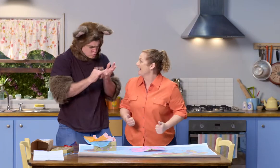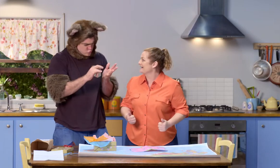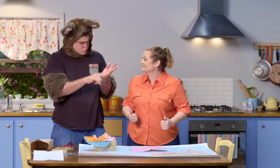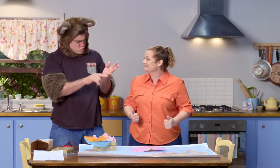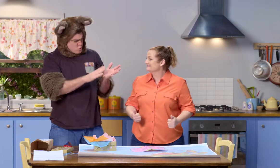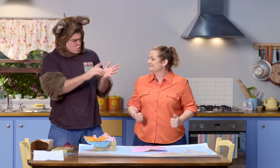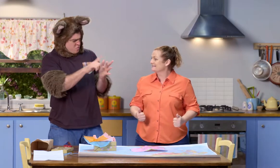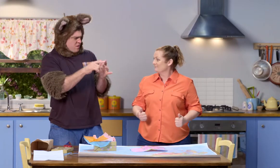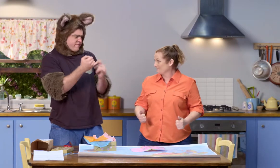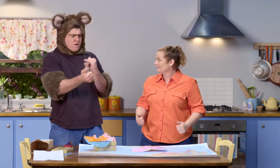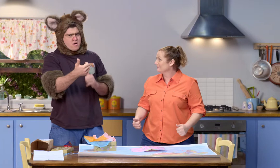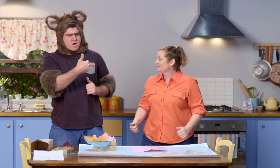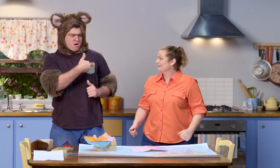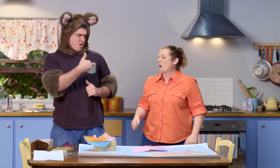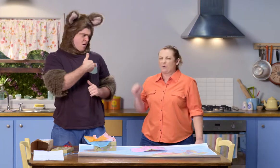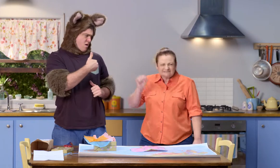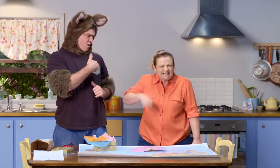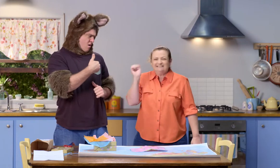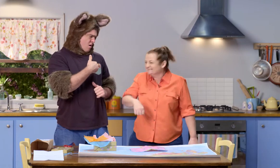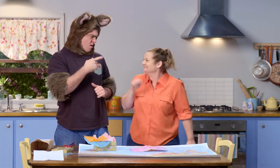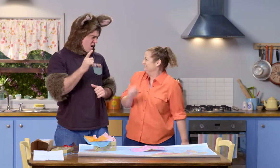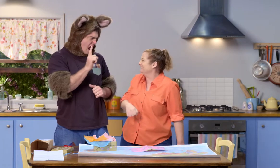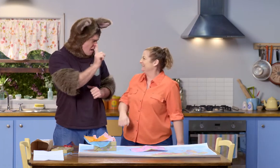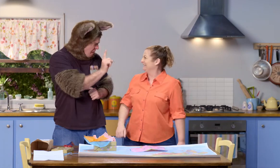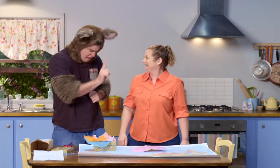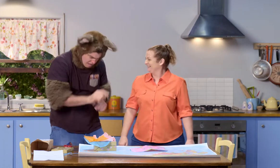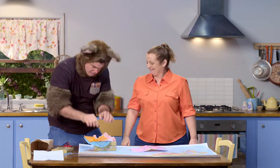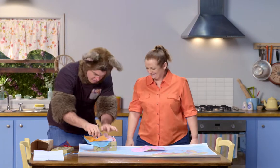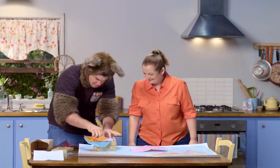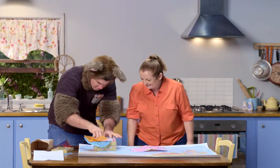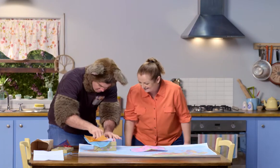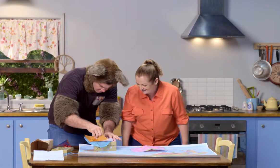Sally, Sumi was very kind. Oh, yes. But...